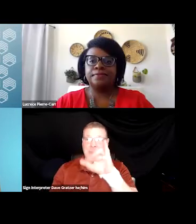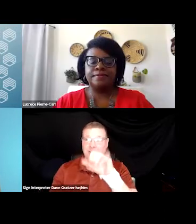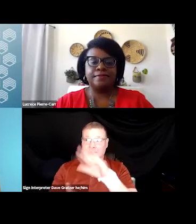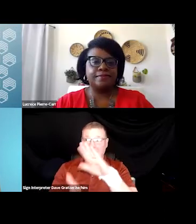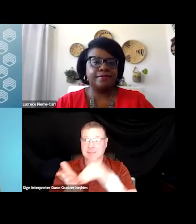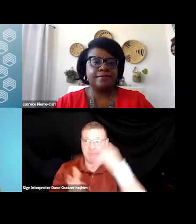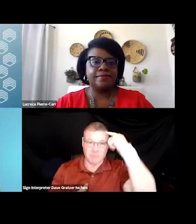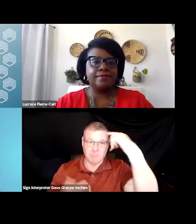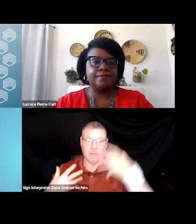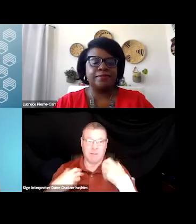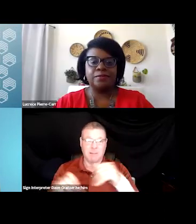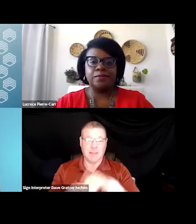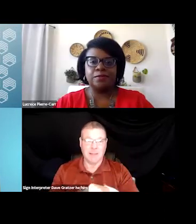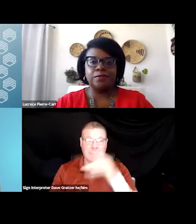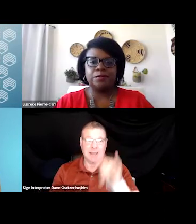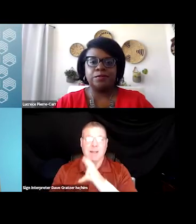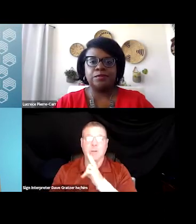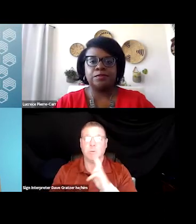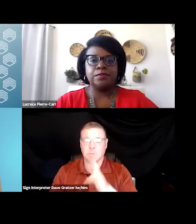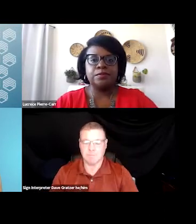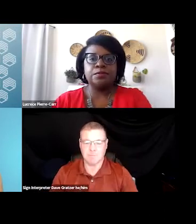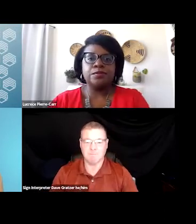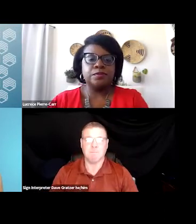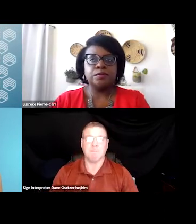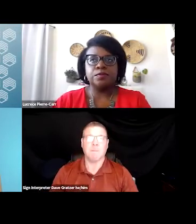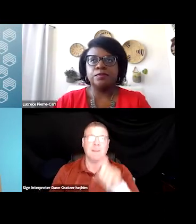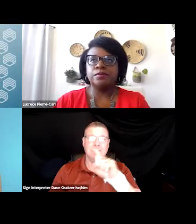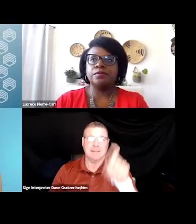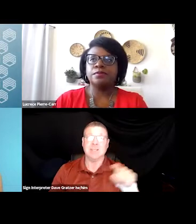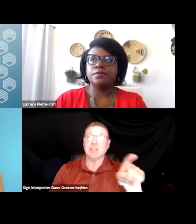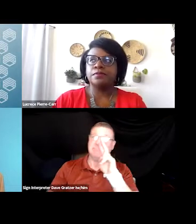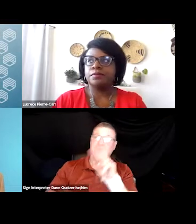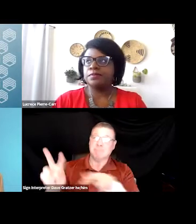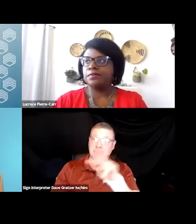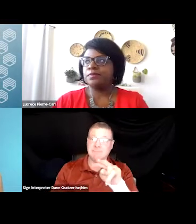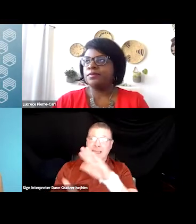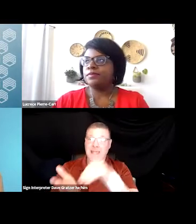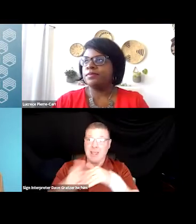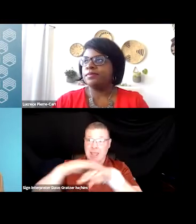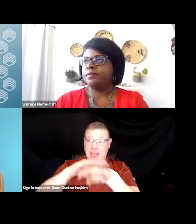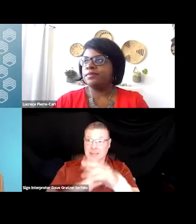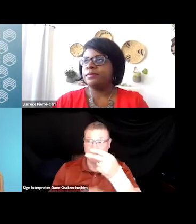for Mental Health and IDD in Houston, Texas. She oversees the Harris Center Access Hub,